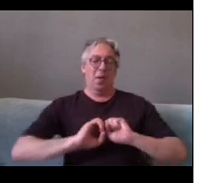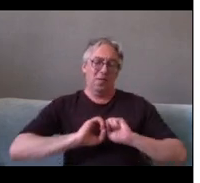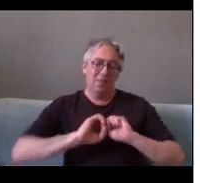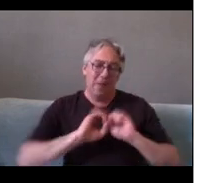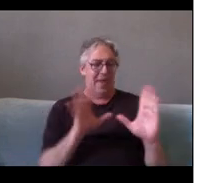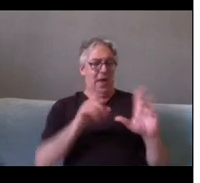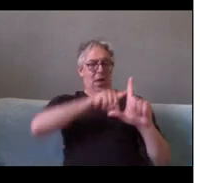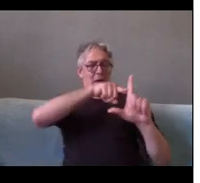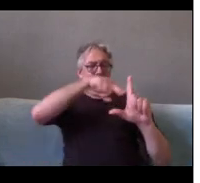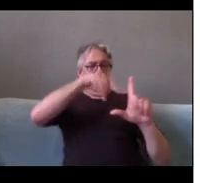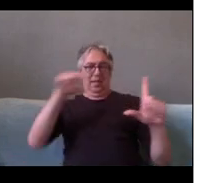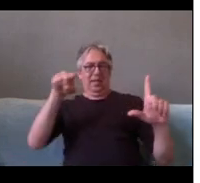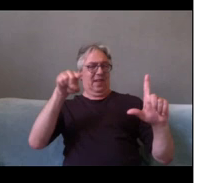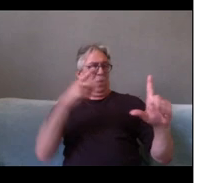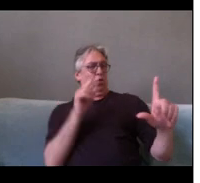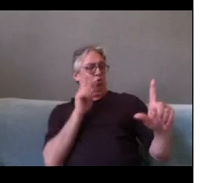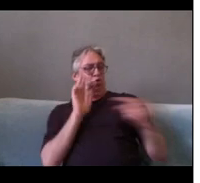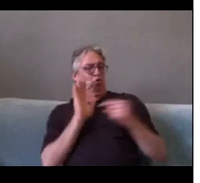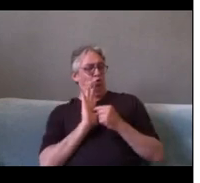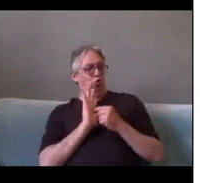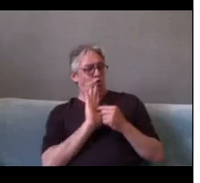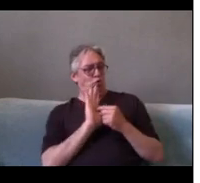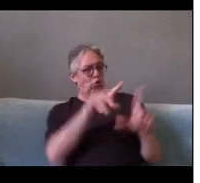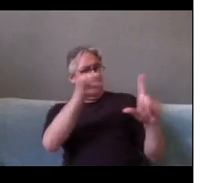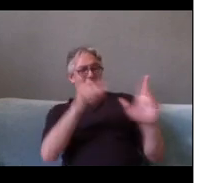and subtract progress towards removing them.